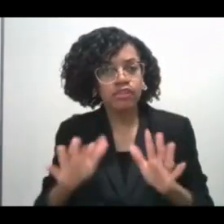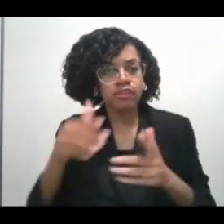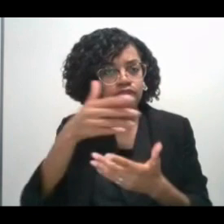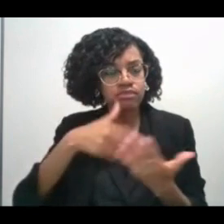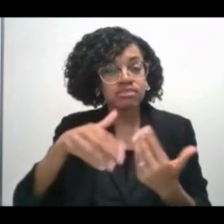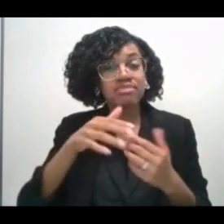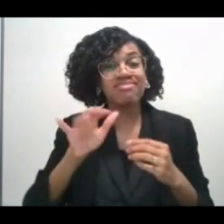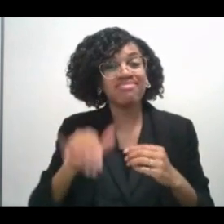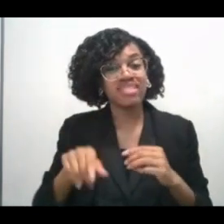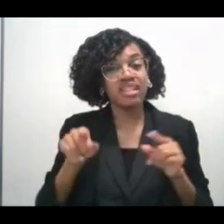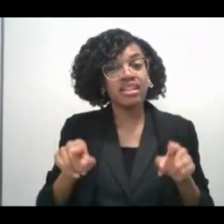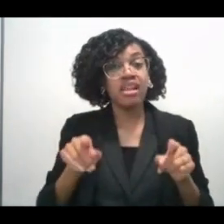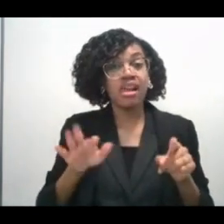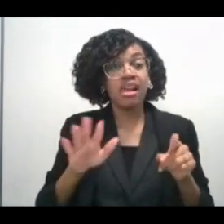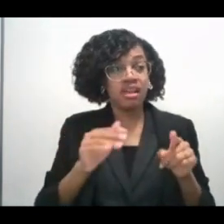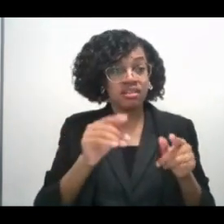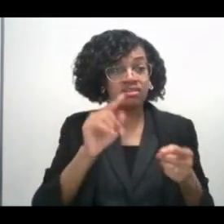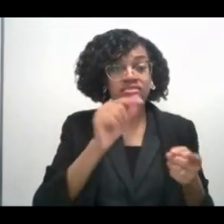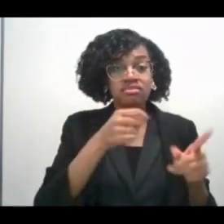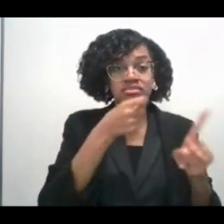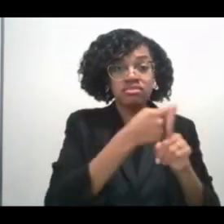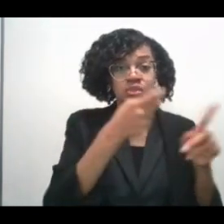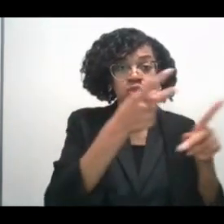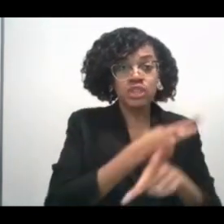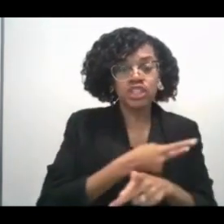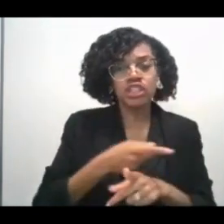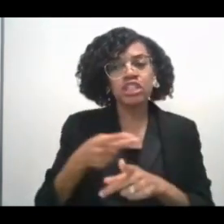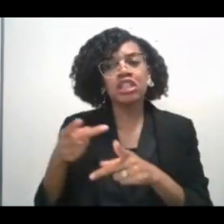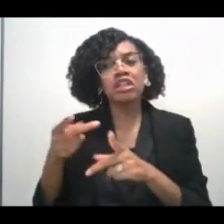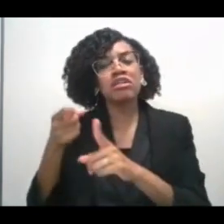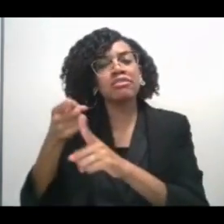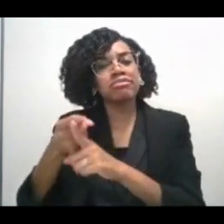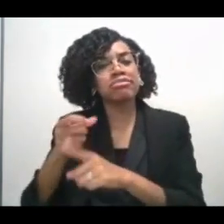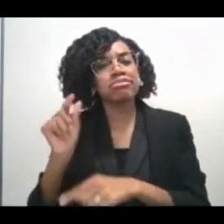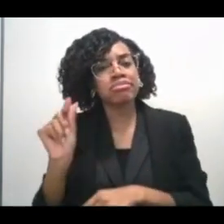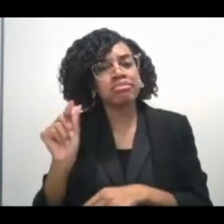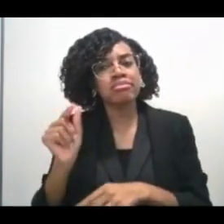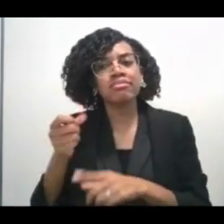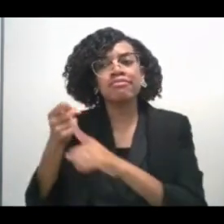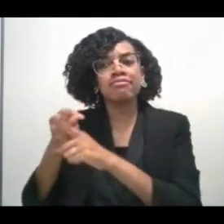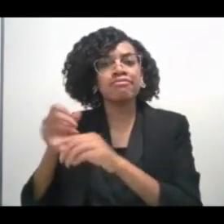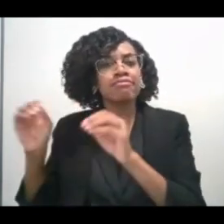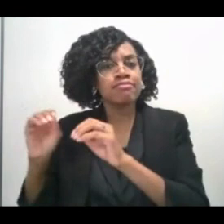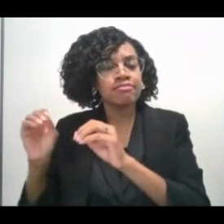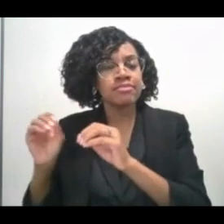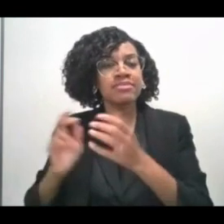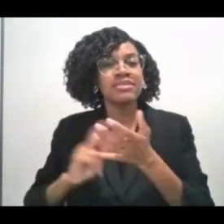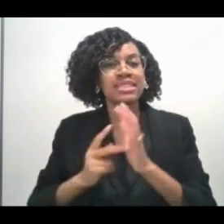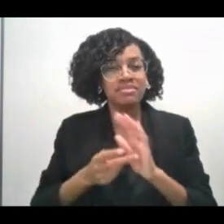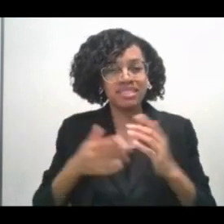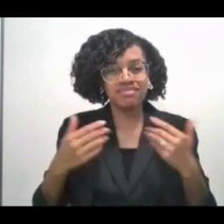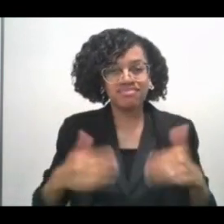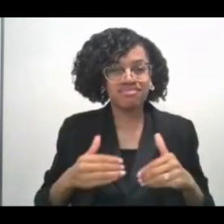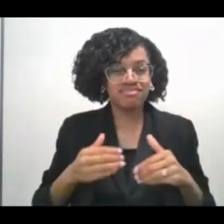ongoing way. So, for example, being able to articulate the